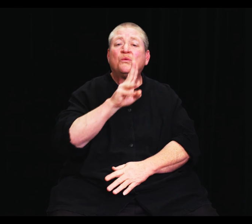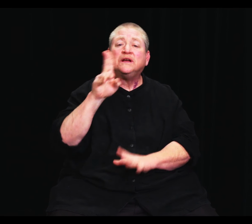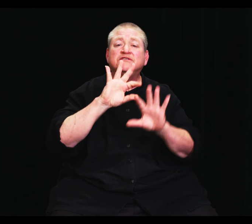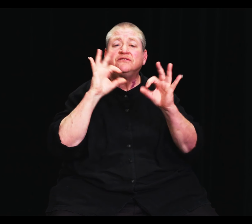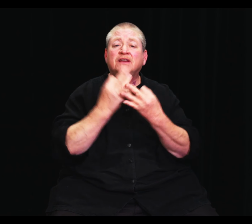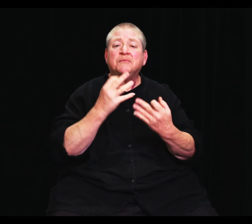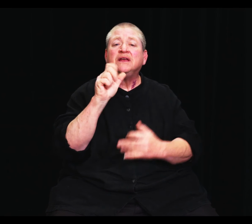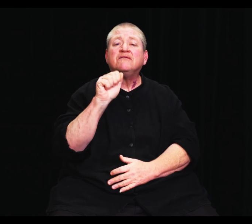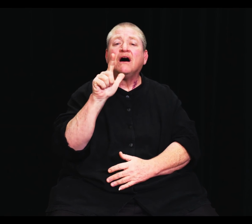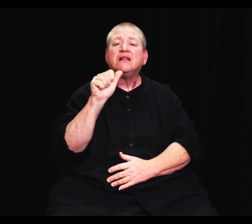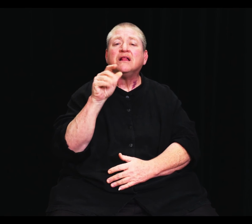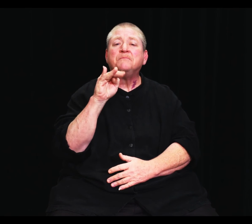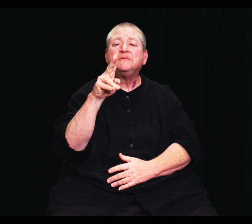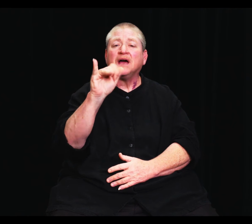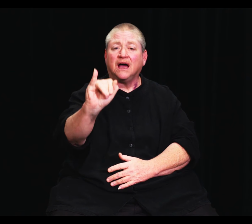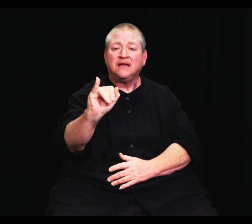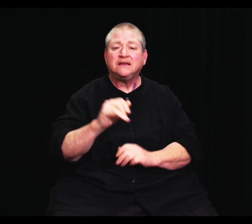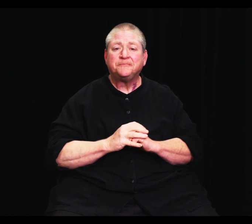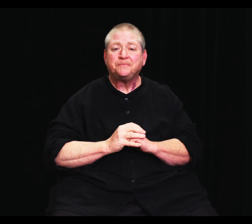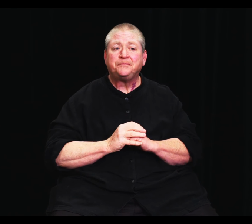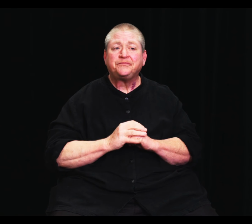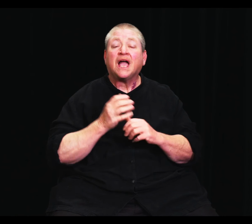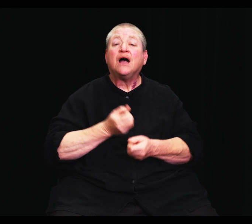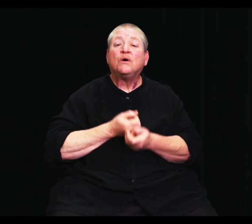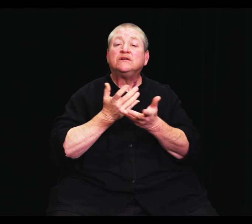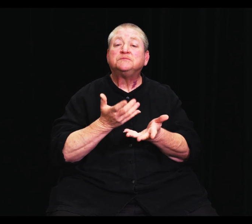It is my honor to officially welcome you to the Western Family of Alumni.